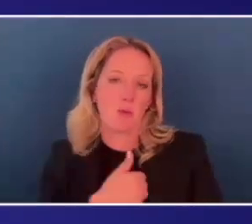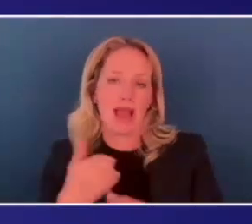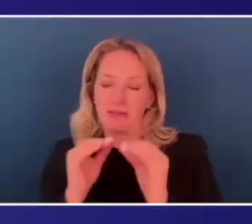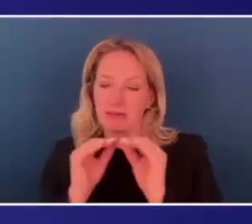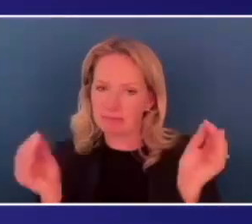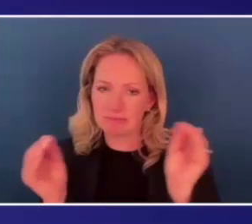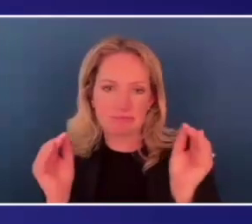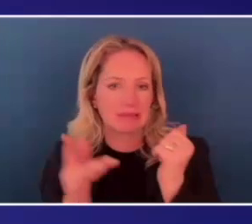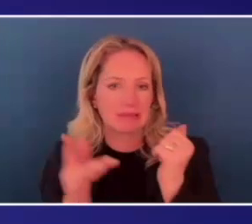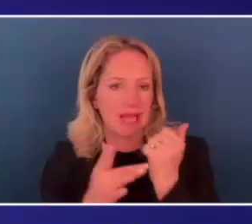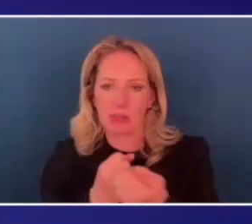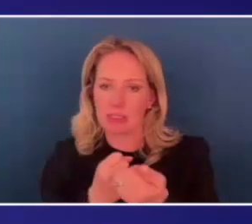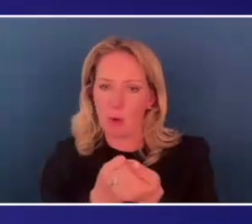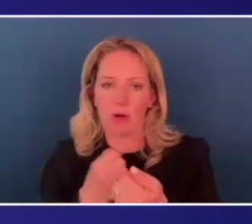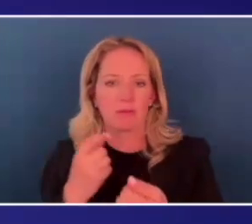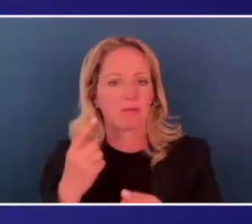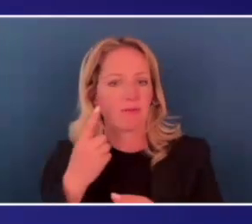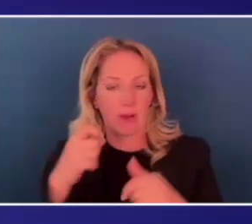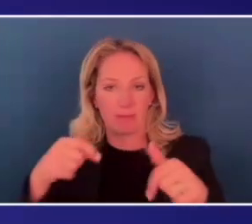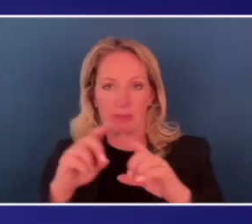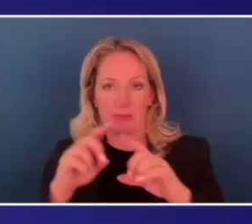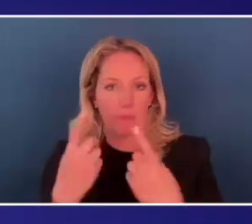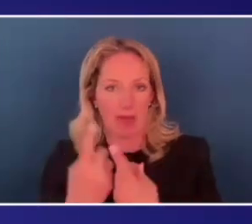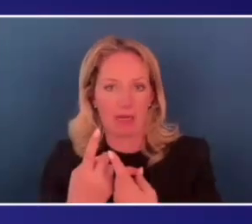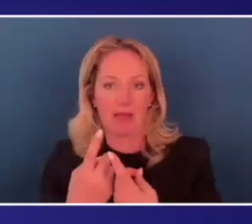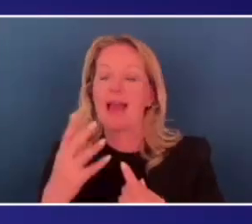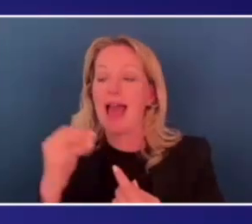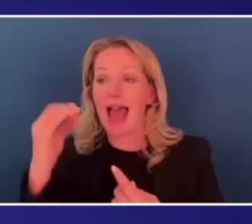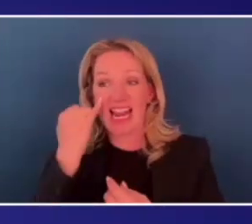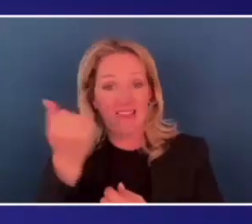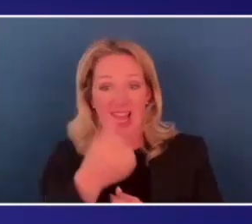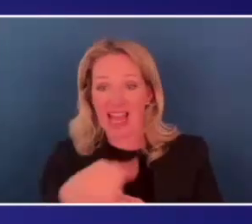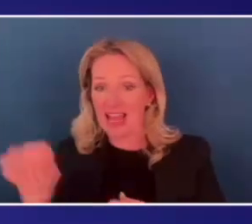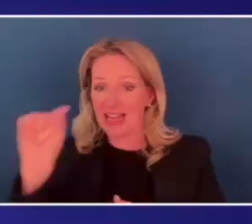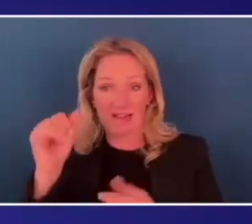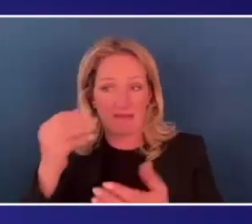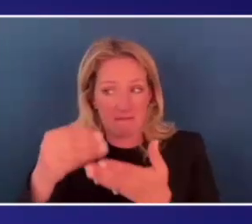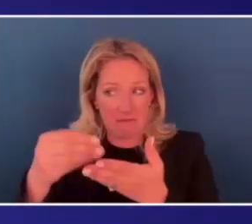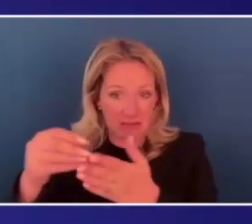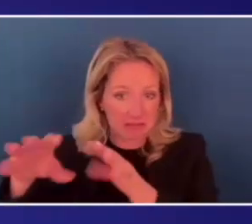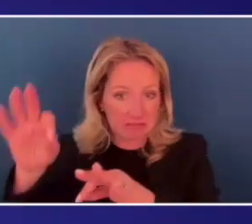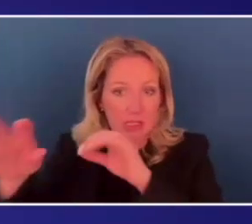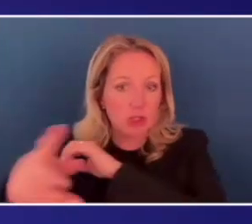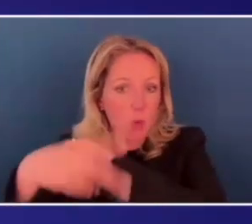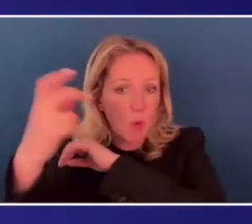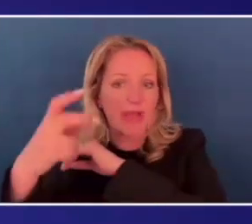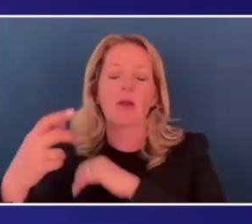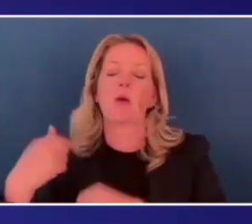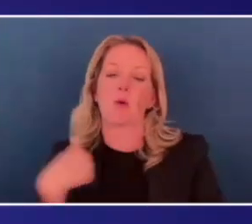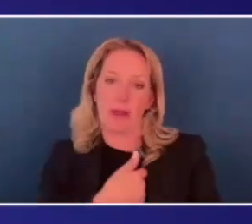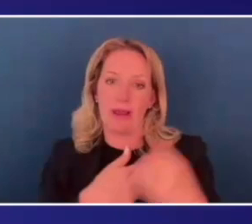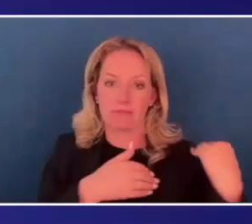They are then left on the hook for any stolen funds as part of our T. 4. We urge you to consider this problem during negotiated role making.